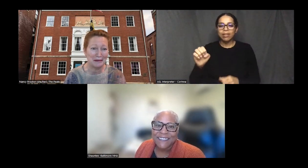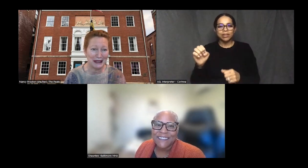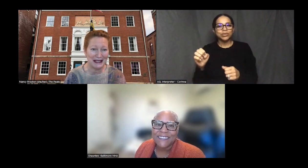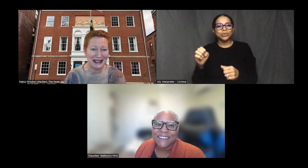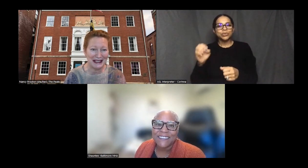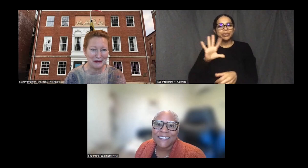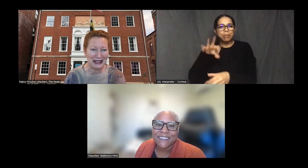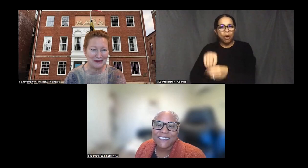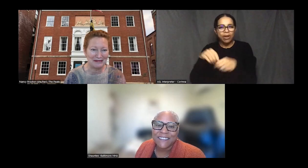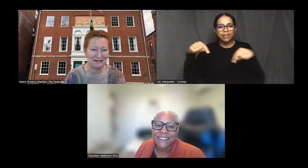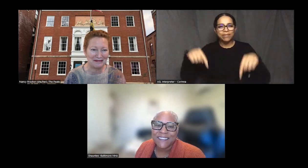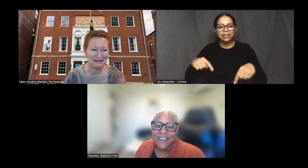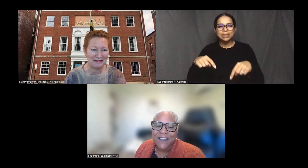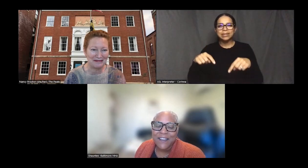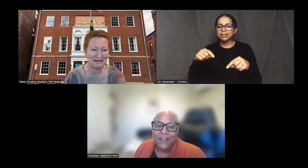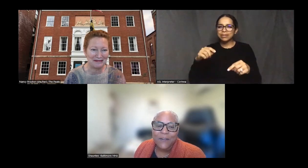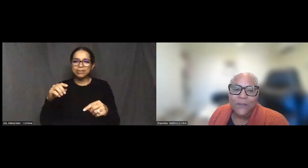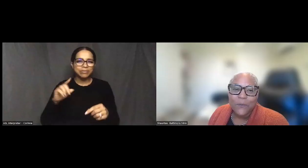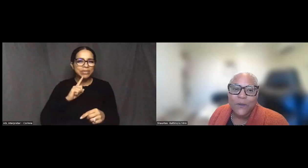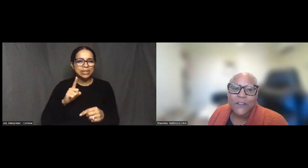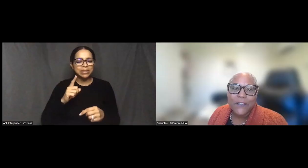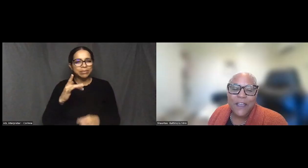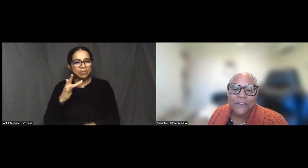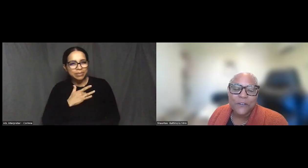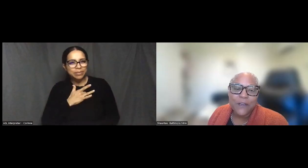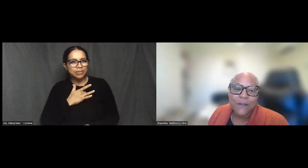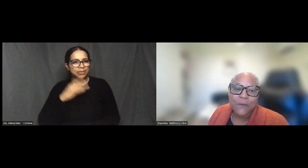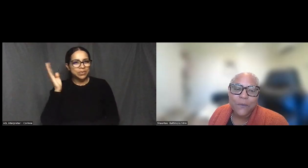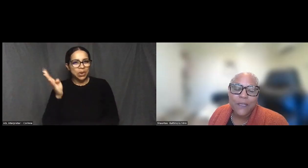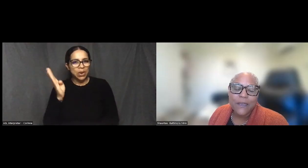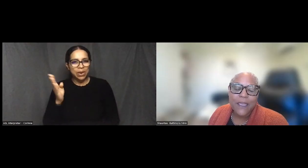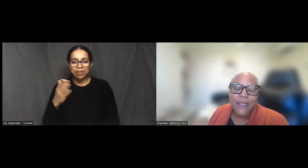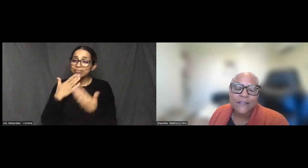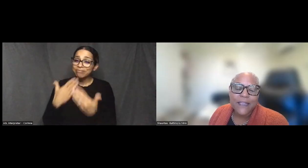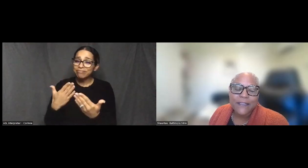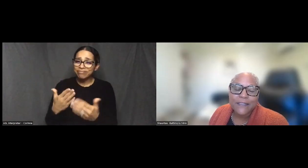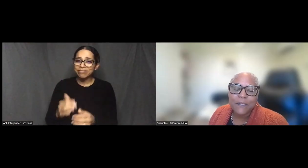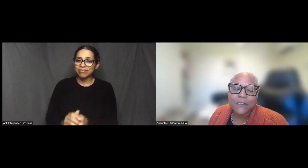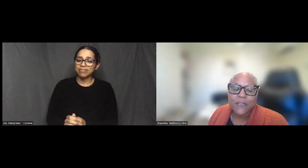Please take it away. Good afternoon, everyone. As Nancy mentioned,